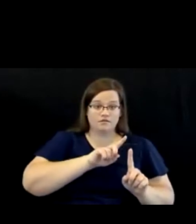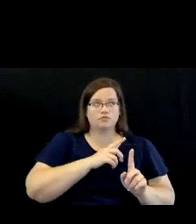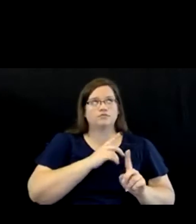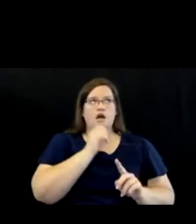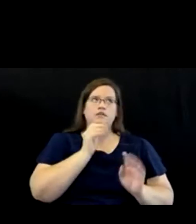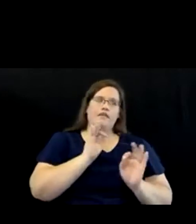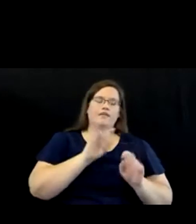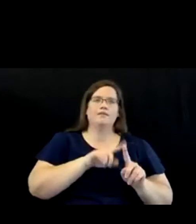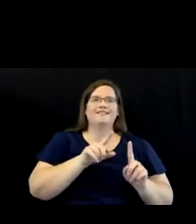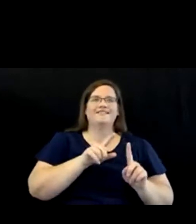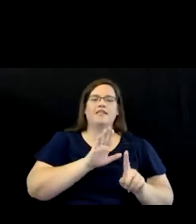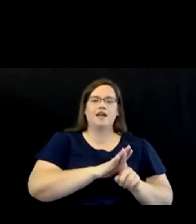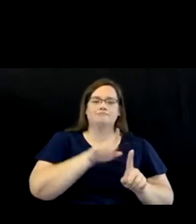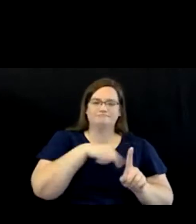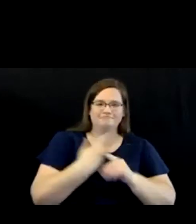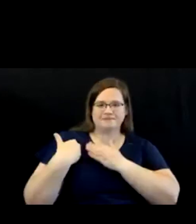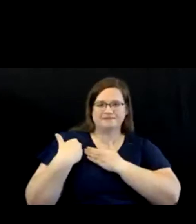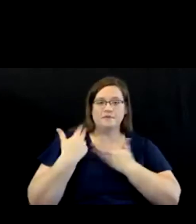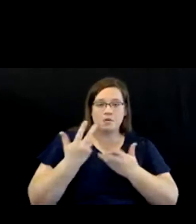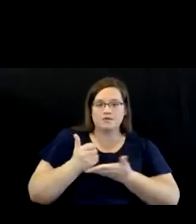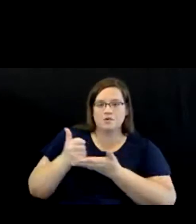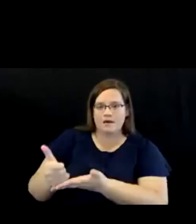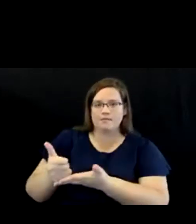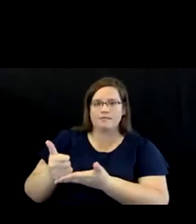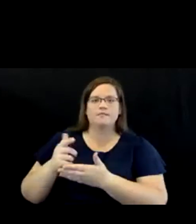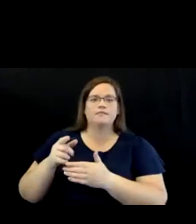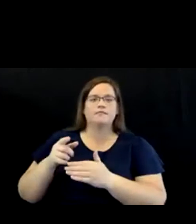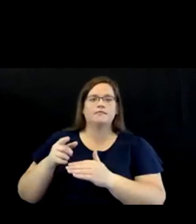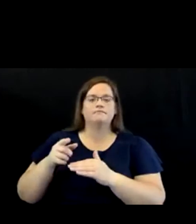job is to sit at the desk and help people navigate online systems, sign